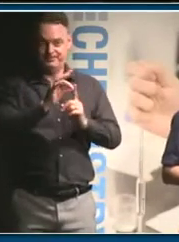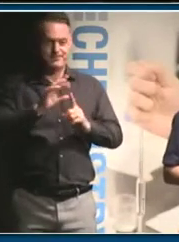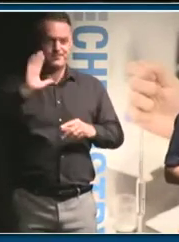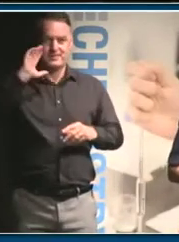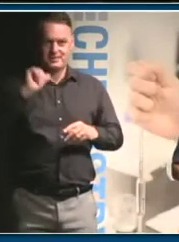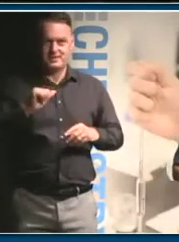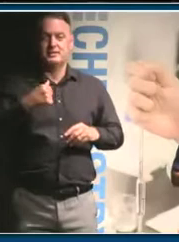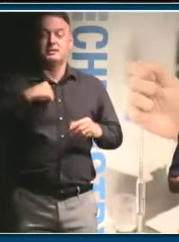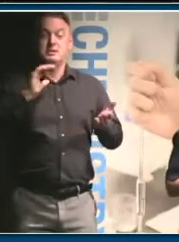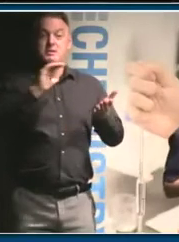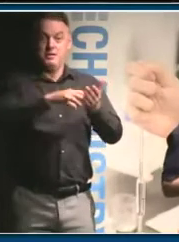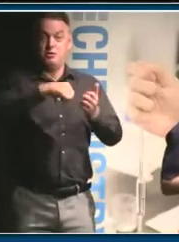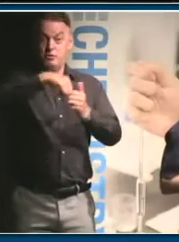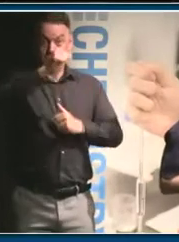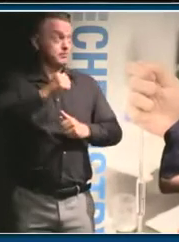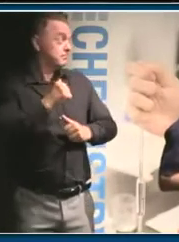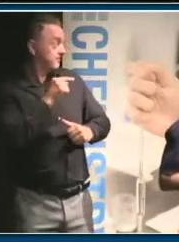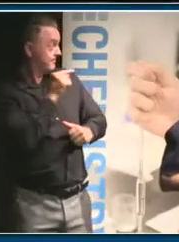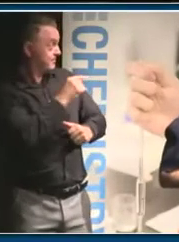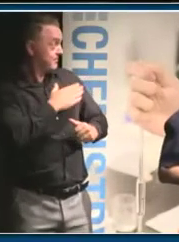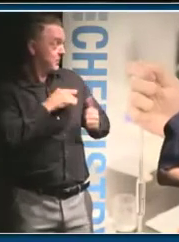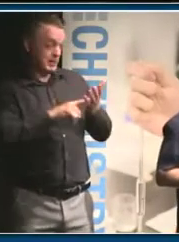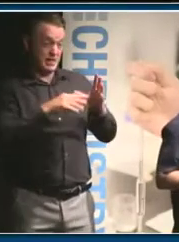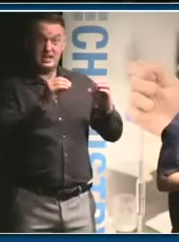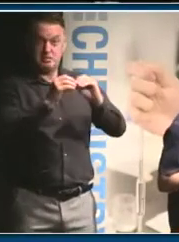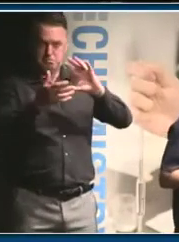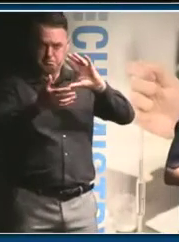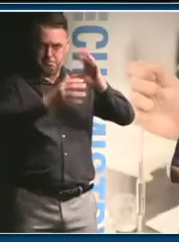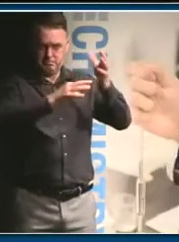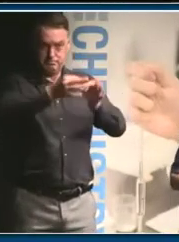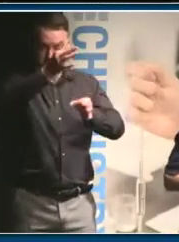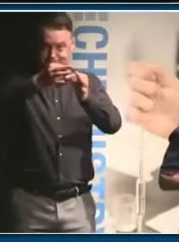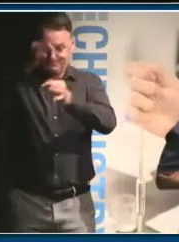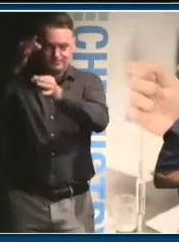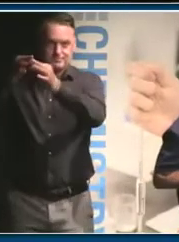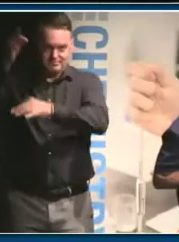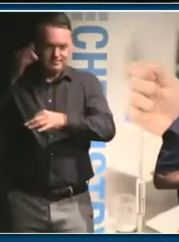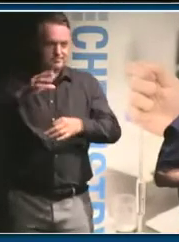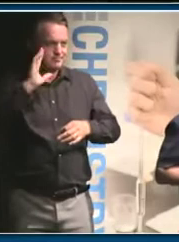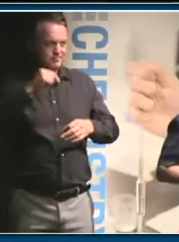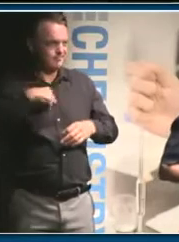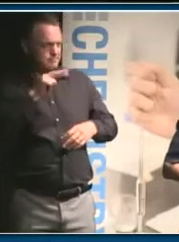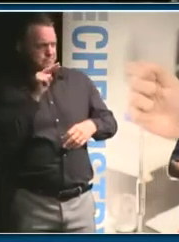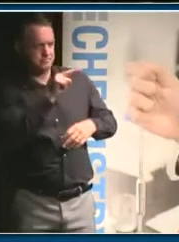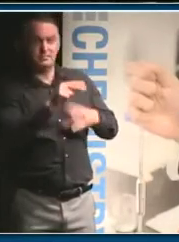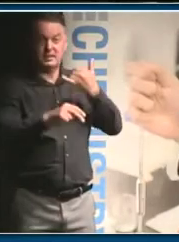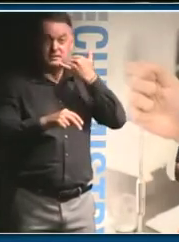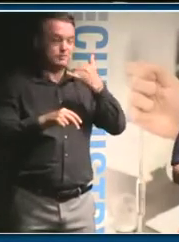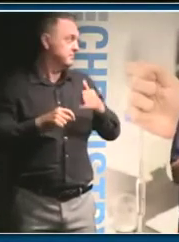So when I graduated, that's my lab and all the messy stuff and everything going on in there, and he's kind of looking at a telephone. It's a different version than that, but